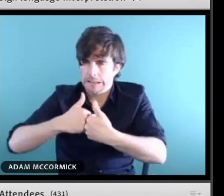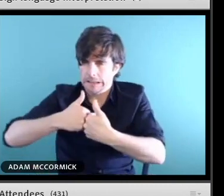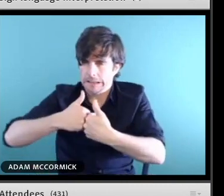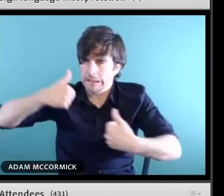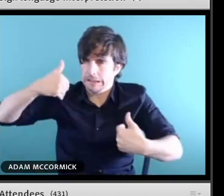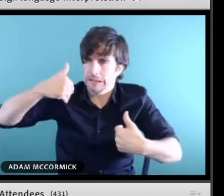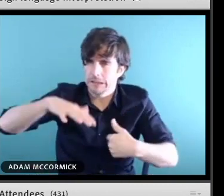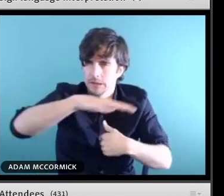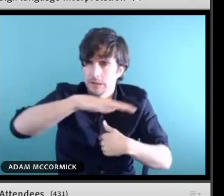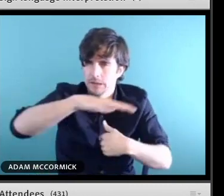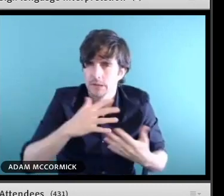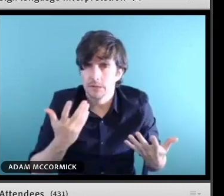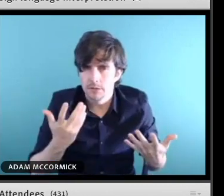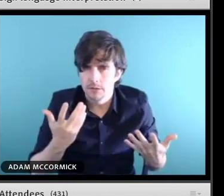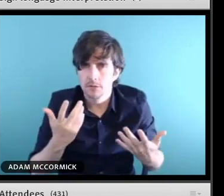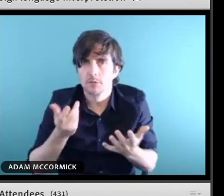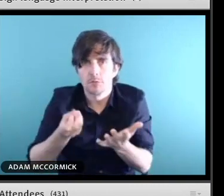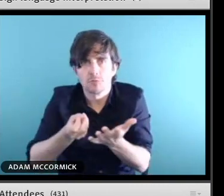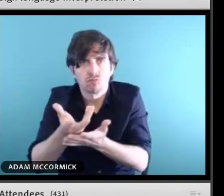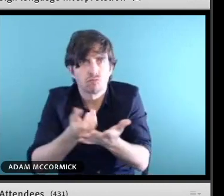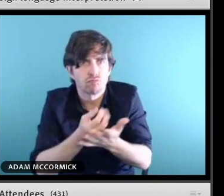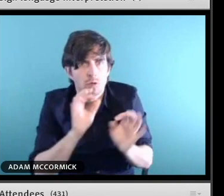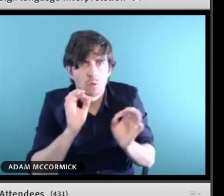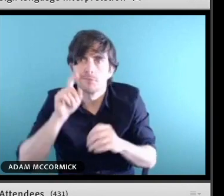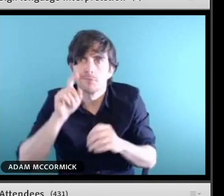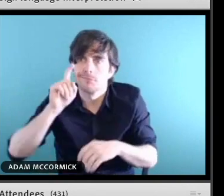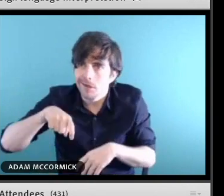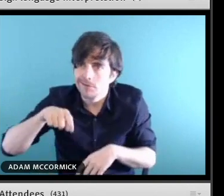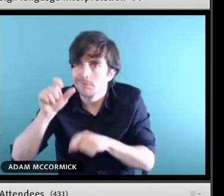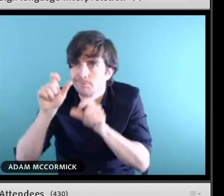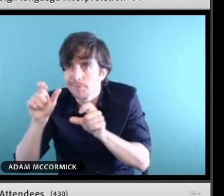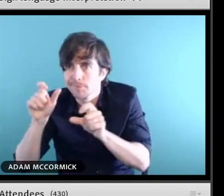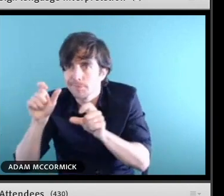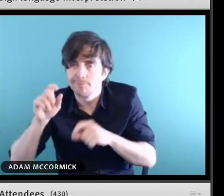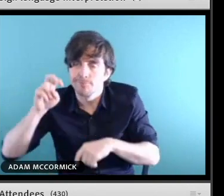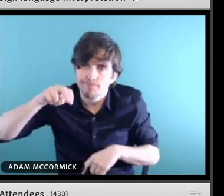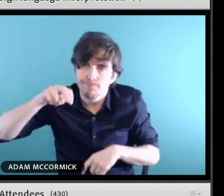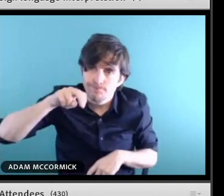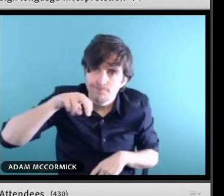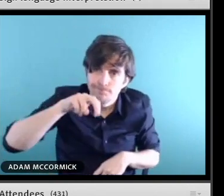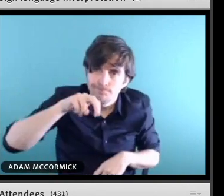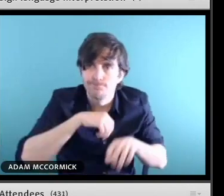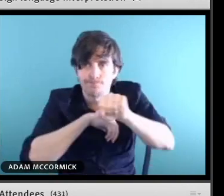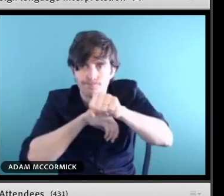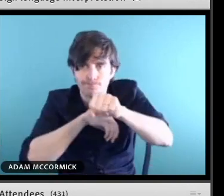was the breadwinner in the family, but when the markets were closed in the initial phase,